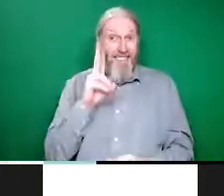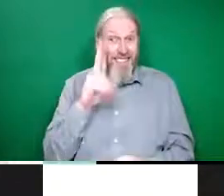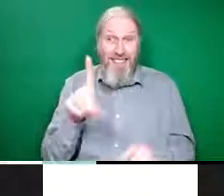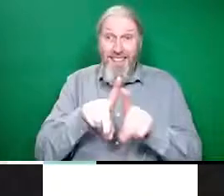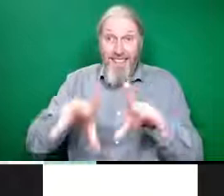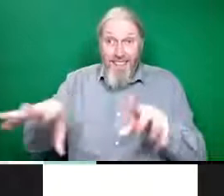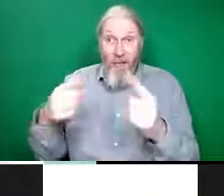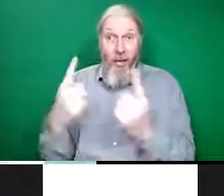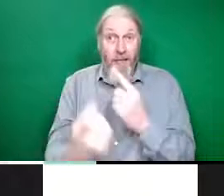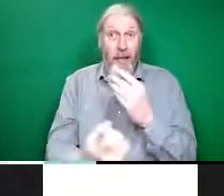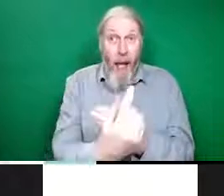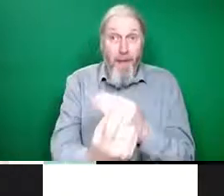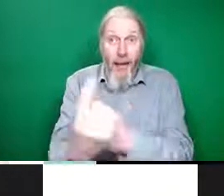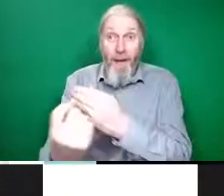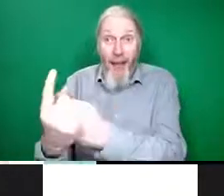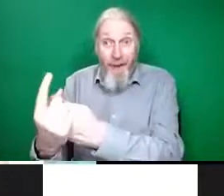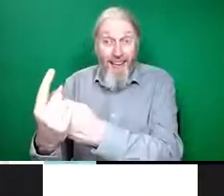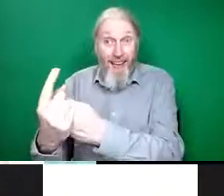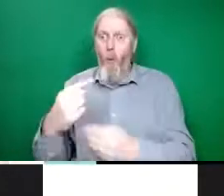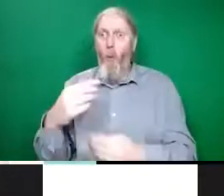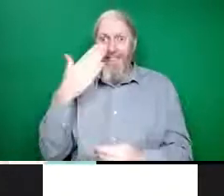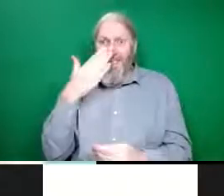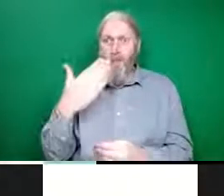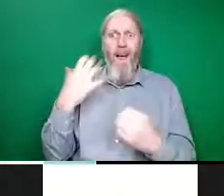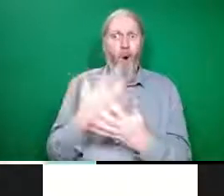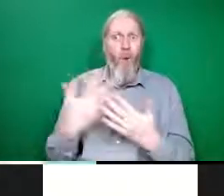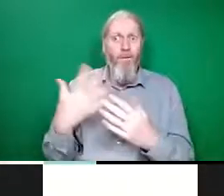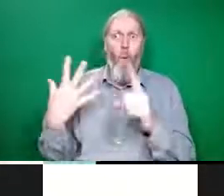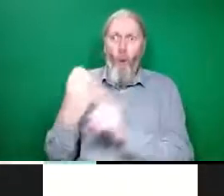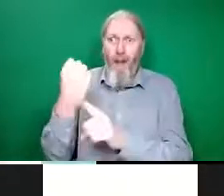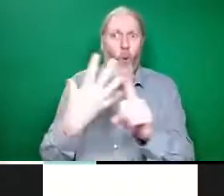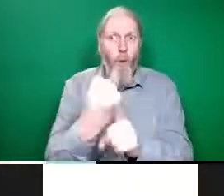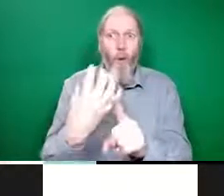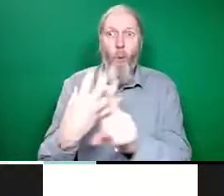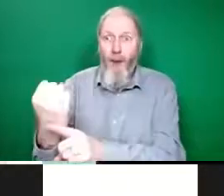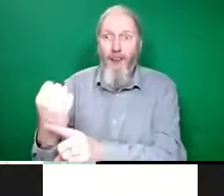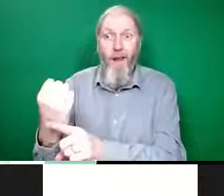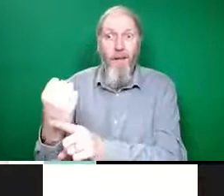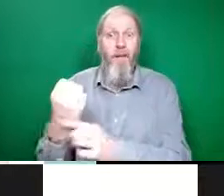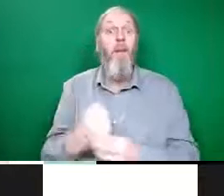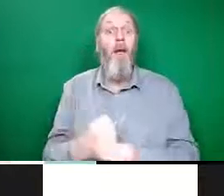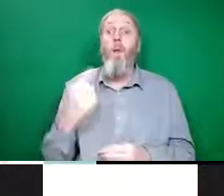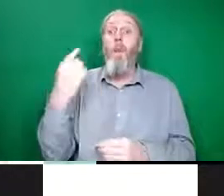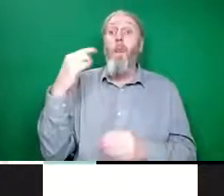But moving now on to Basildon, which I'm sure you are all really excited about. This is what features in the report.